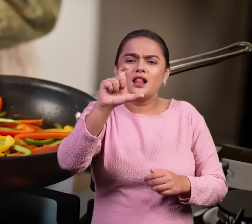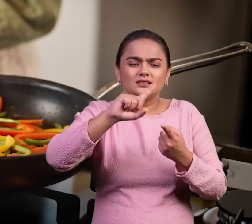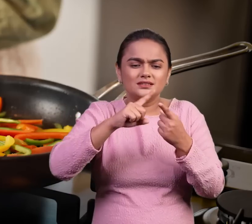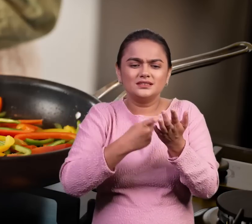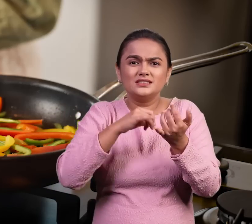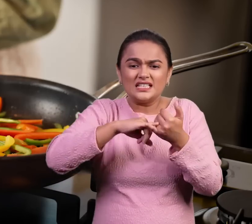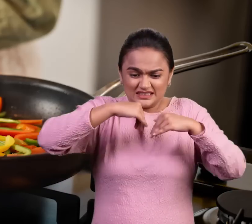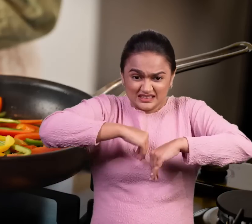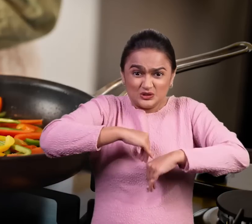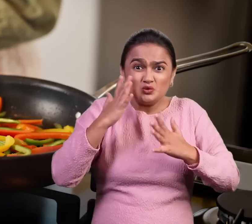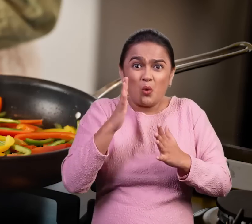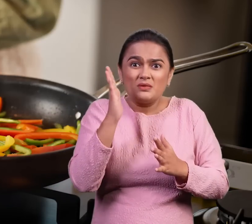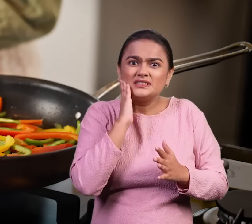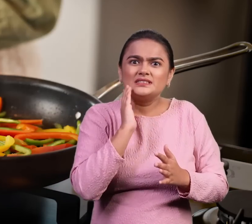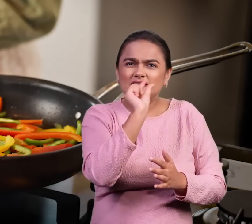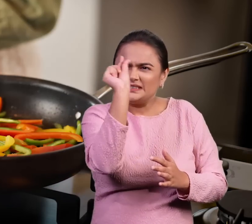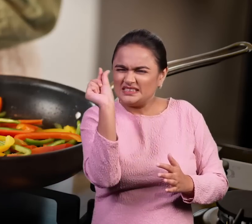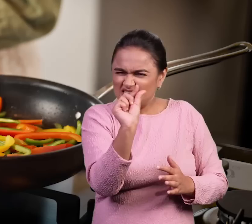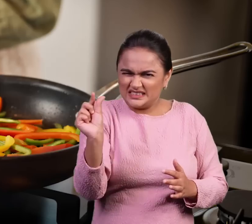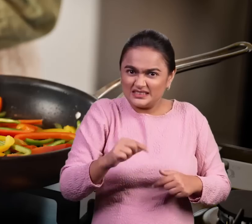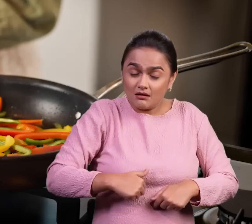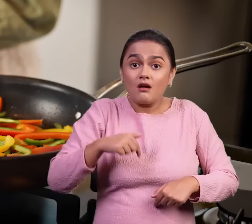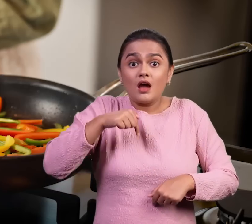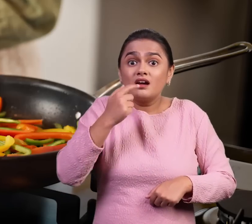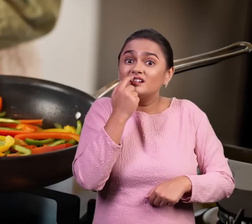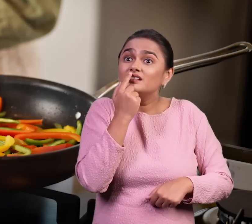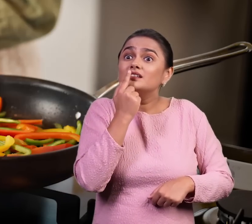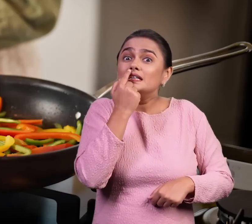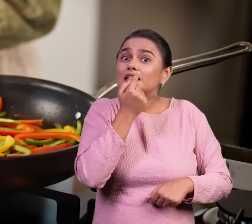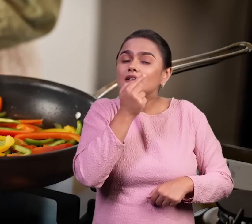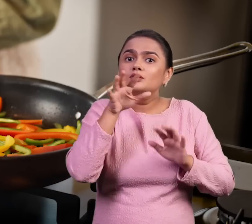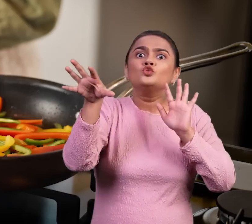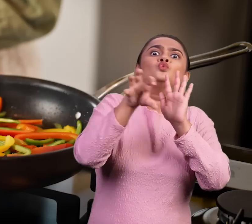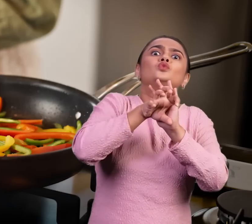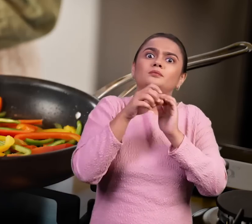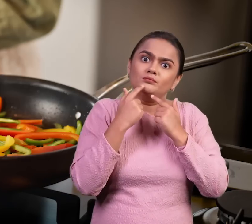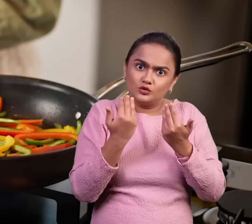The virus can get absorbed through mucosa, so it's better to take precaution.